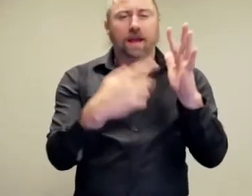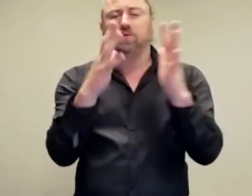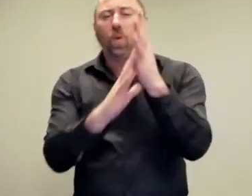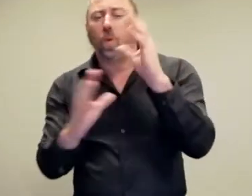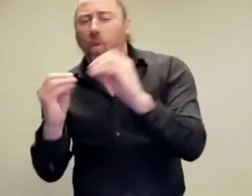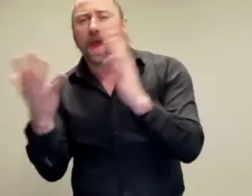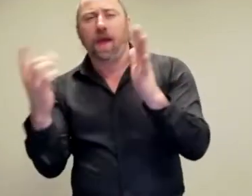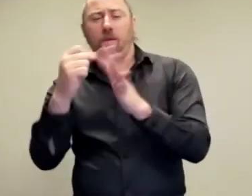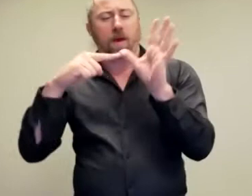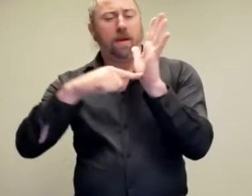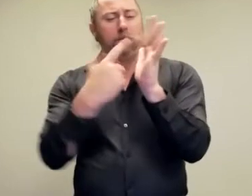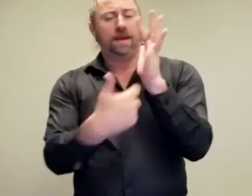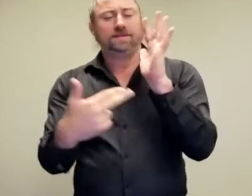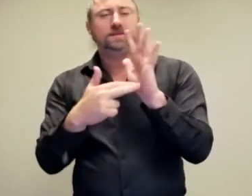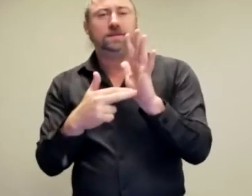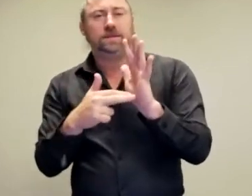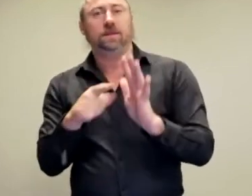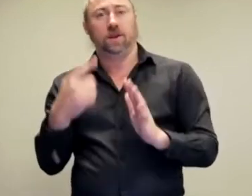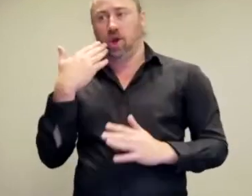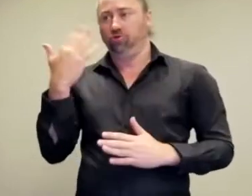recent materialisation in my work.